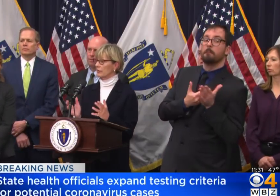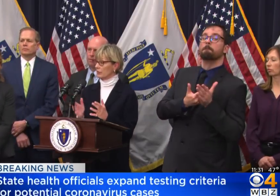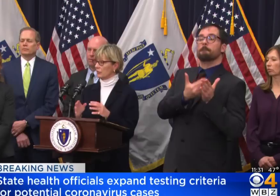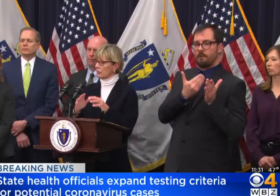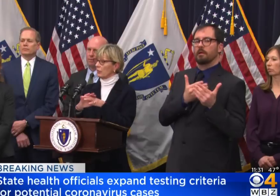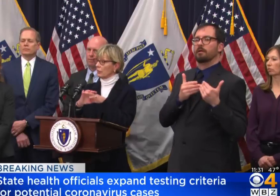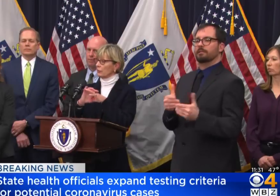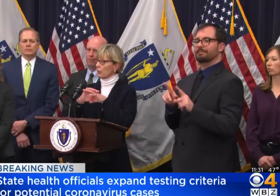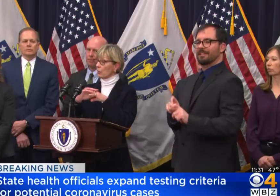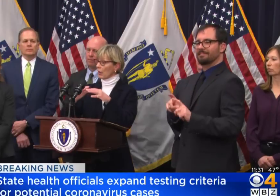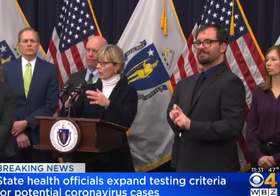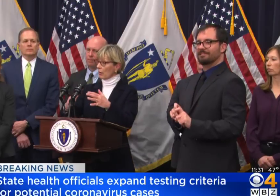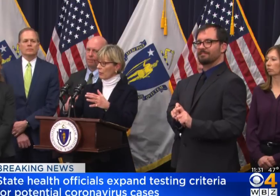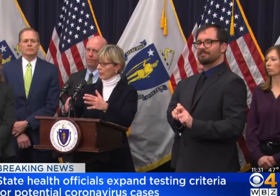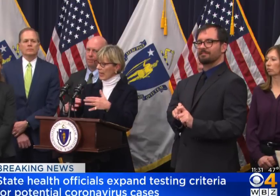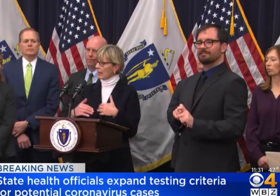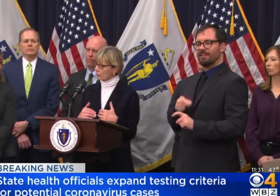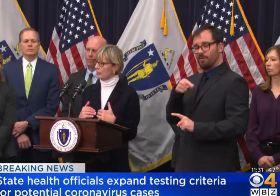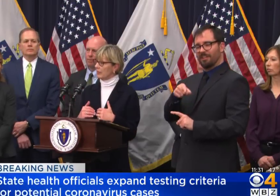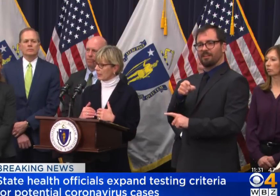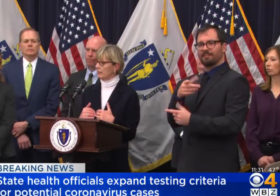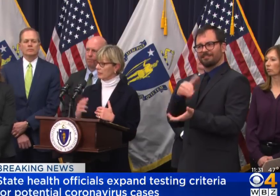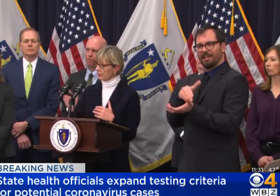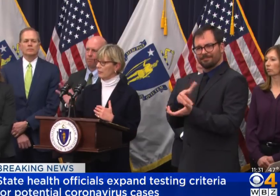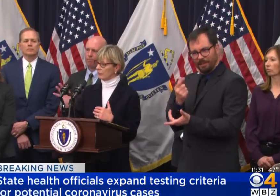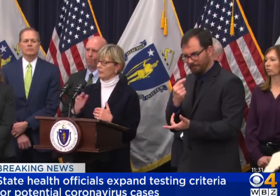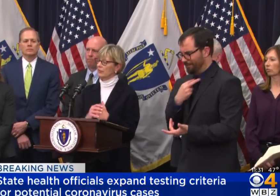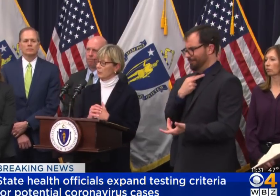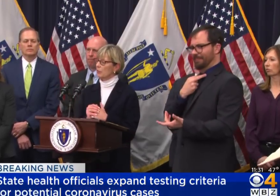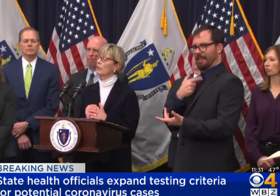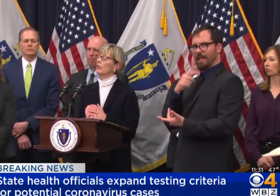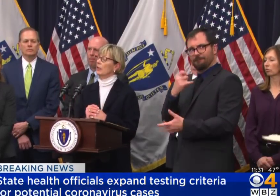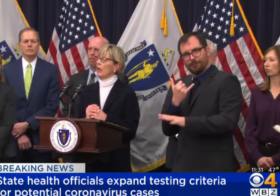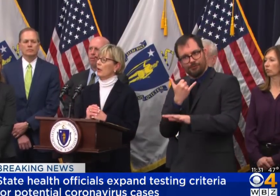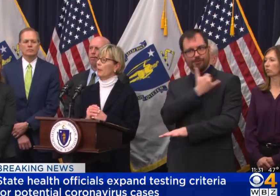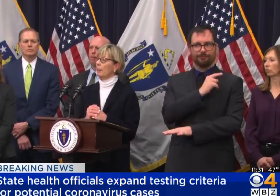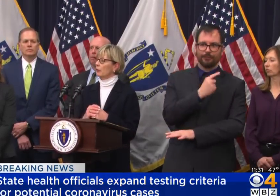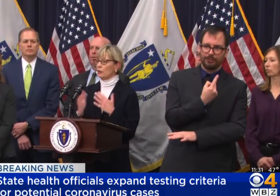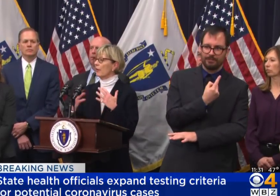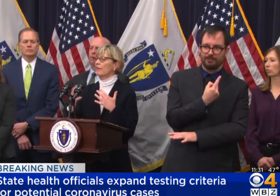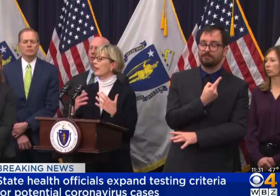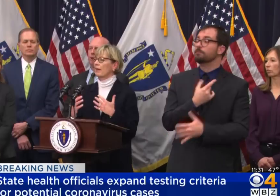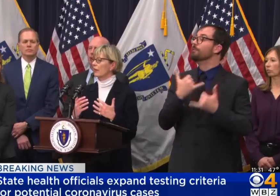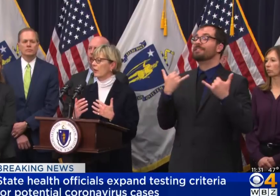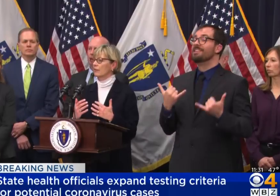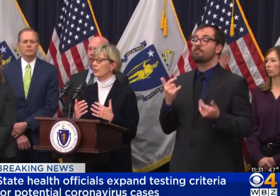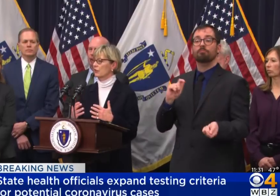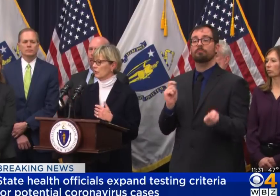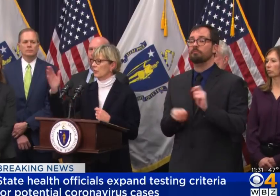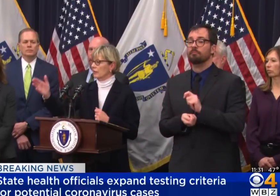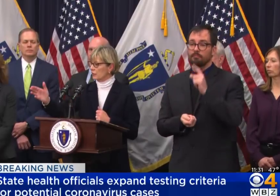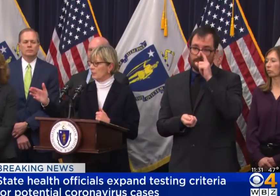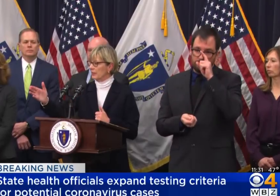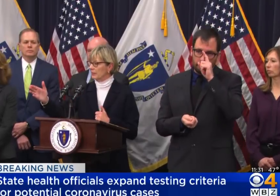A TELEPHONE CONSULT WITH ONE OF THE EPIDEMIOLOGISTS WHO WE WOULD HAVE TO AGREE THAT YOU SEND IN THE TEST. THAT WAS CREATING CHALLENGES FOR CLINICIANS.